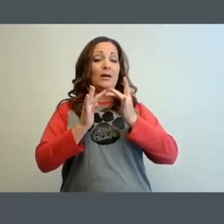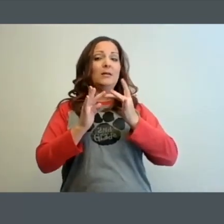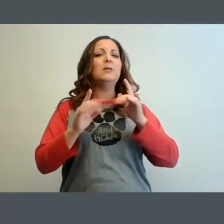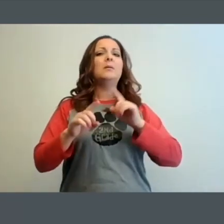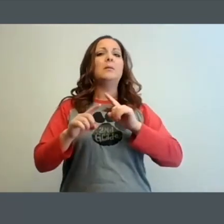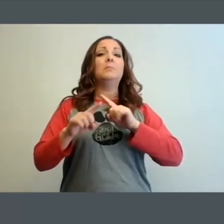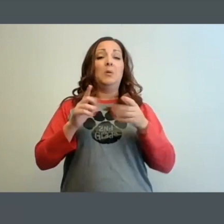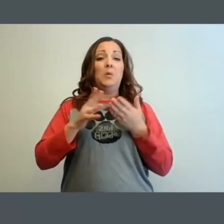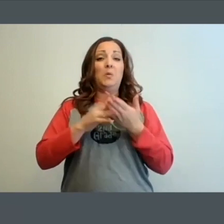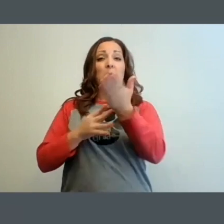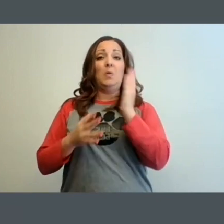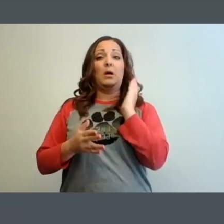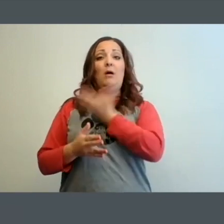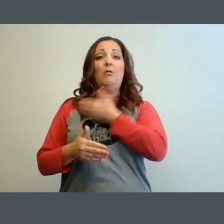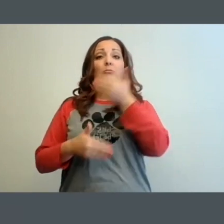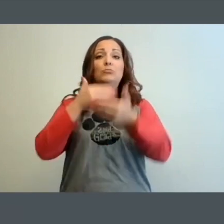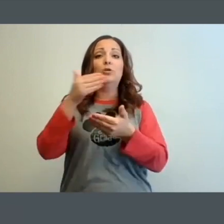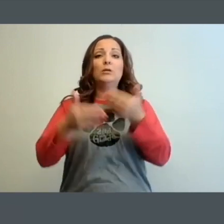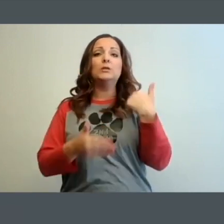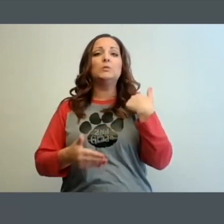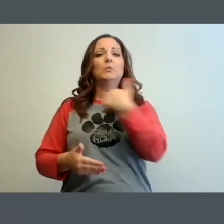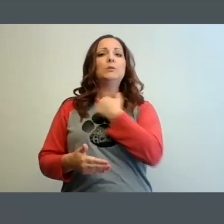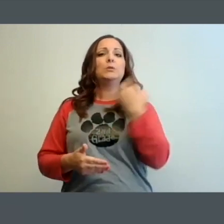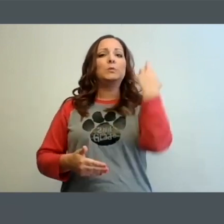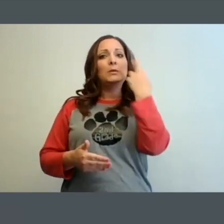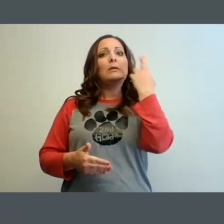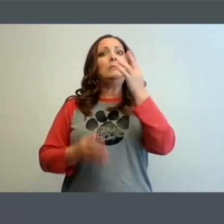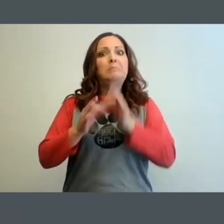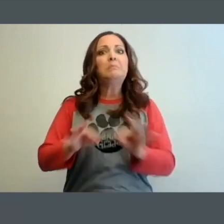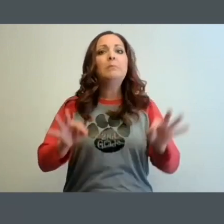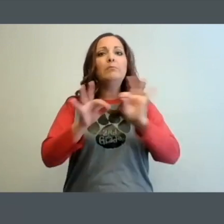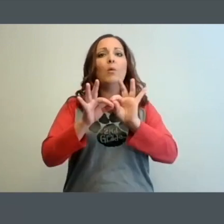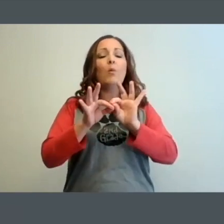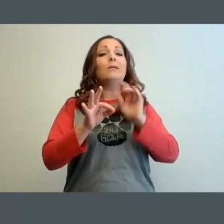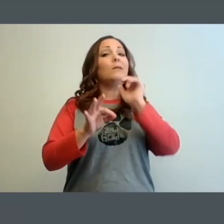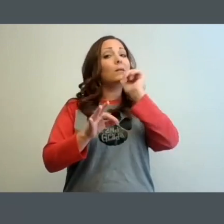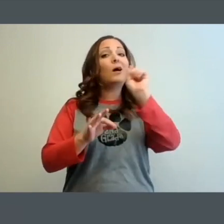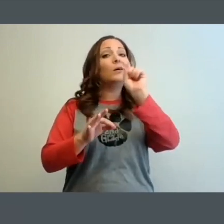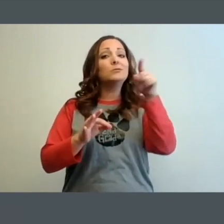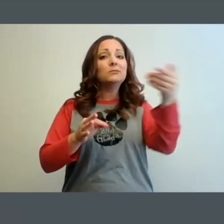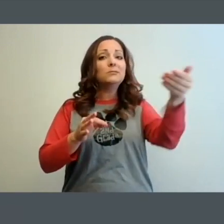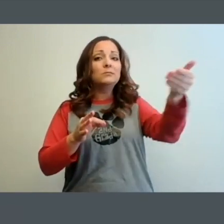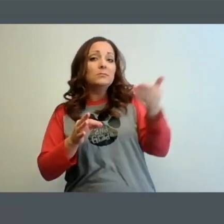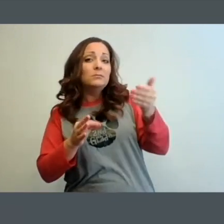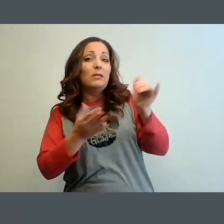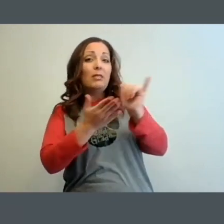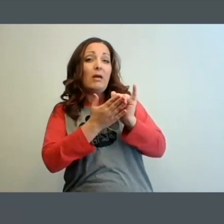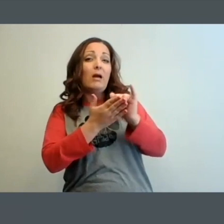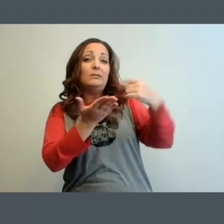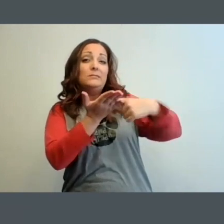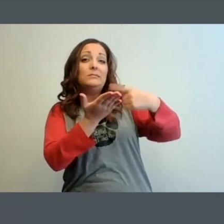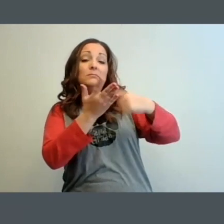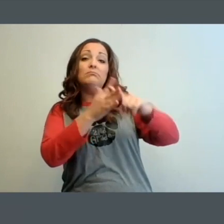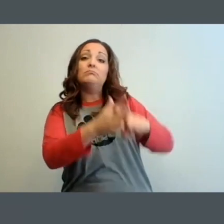reminding them how to behave properly online. In our process we realized that it was important